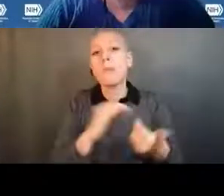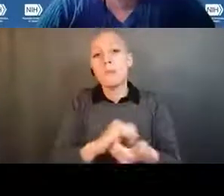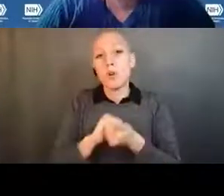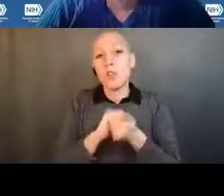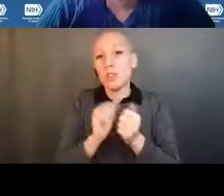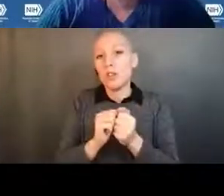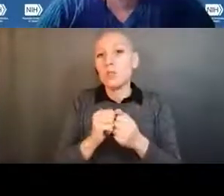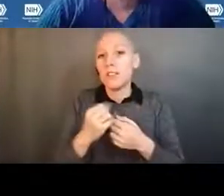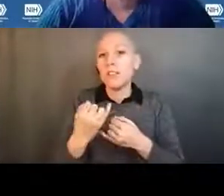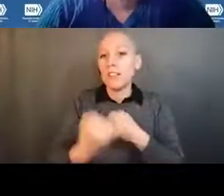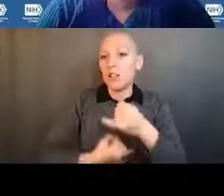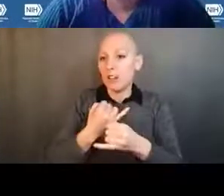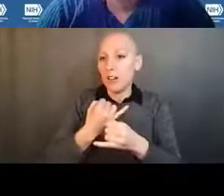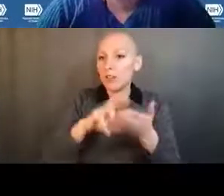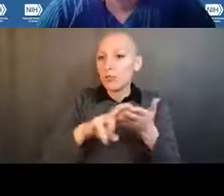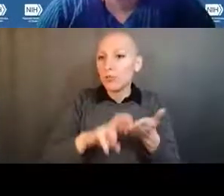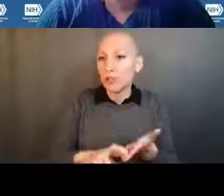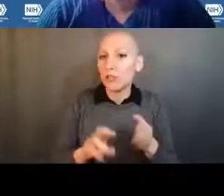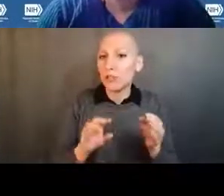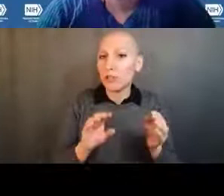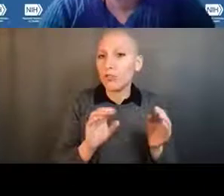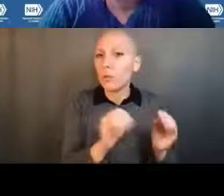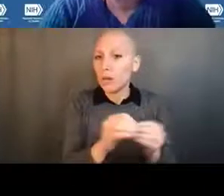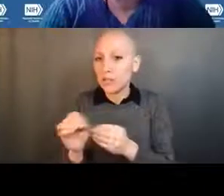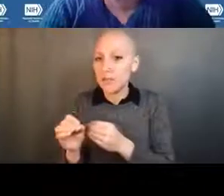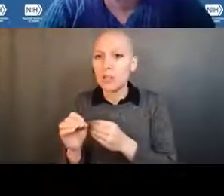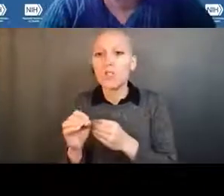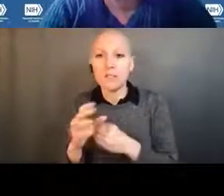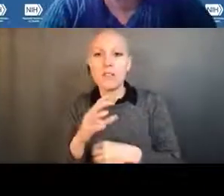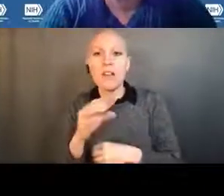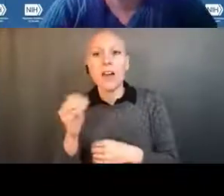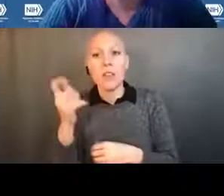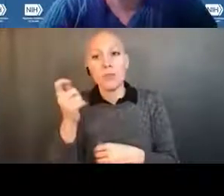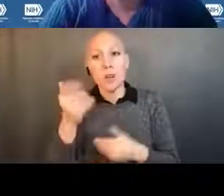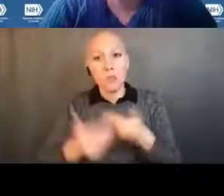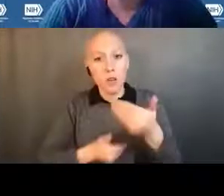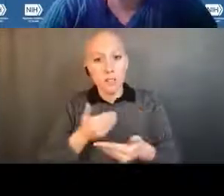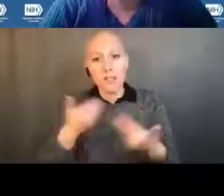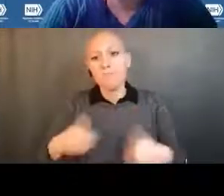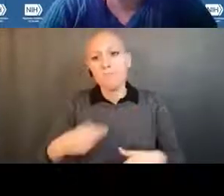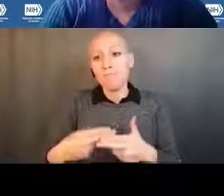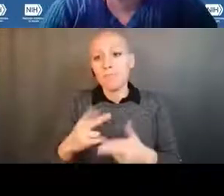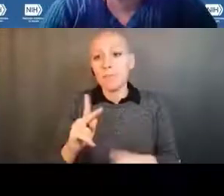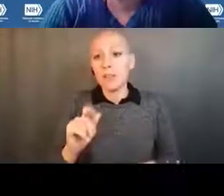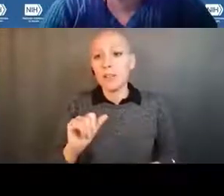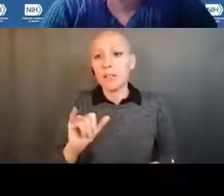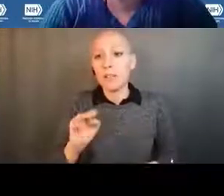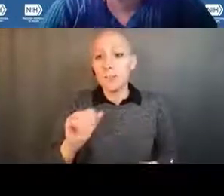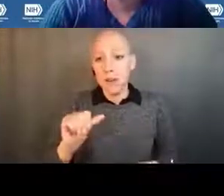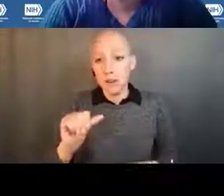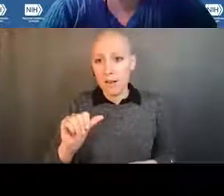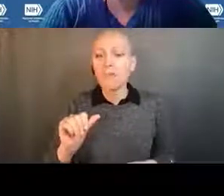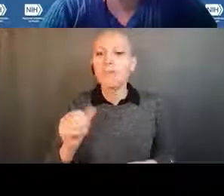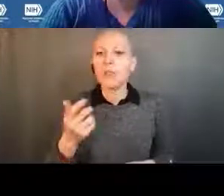and the Grants Process." My name is Kasima Garst, I'm a Systems Policy Analyst in the NIH Office of Policy for Extramural Research